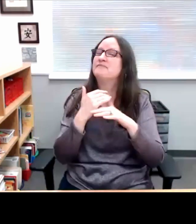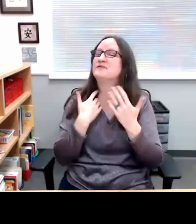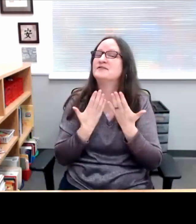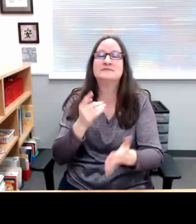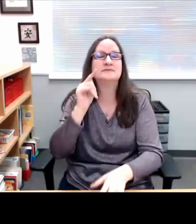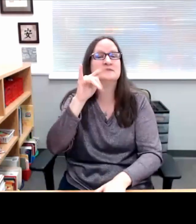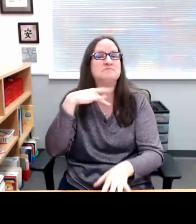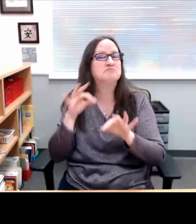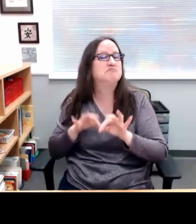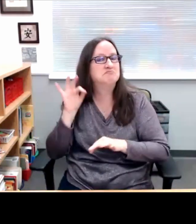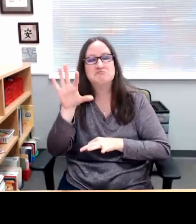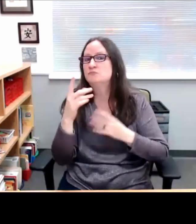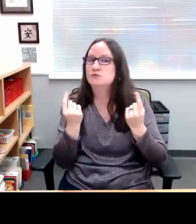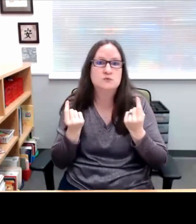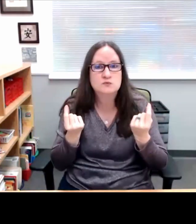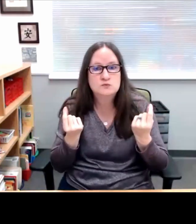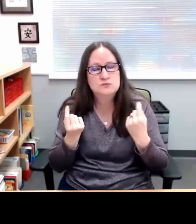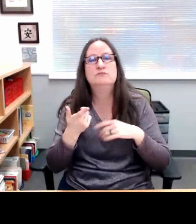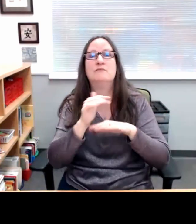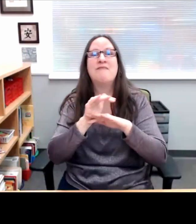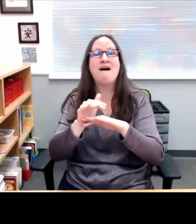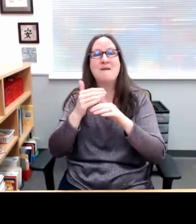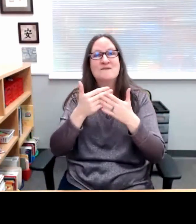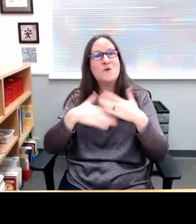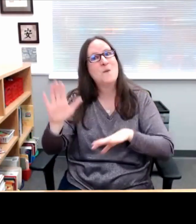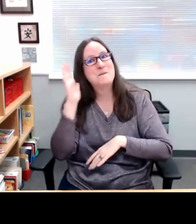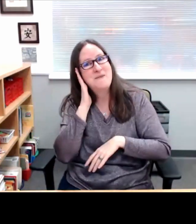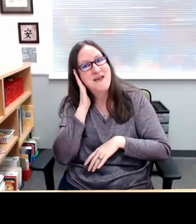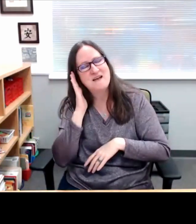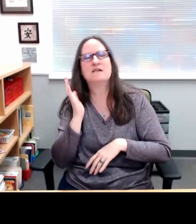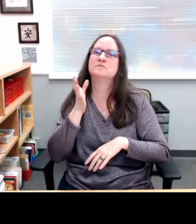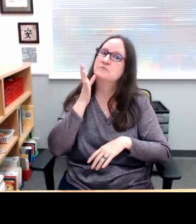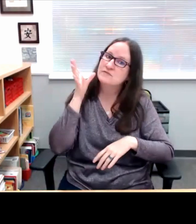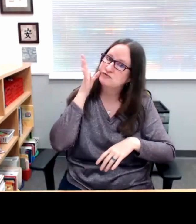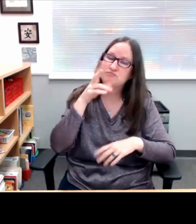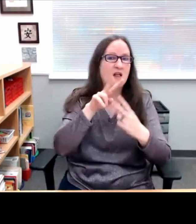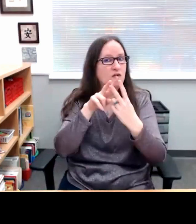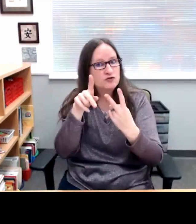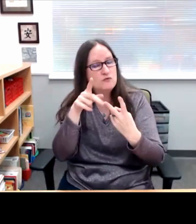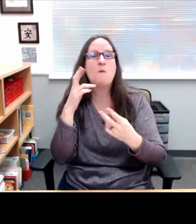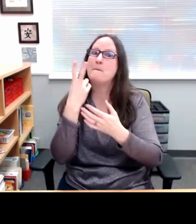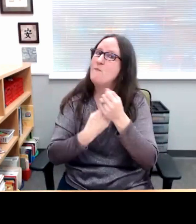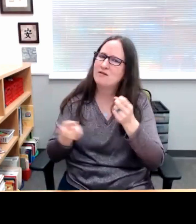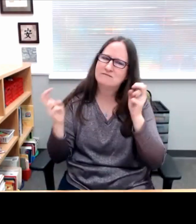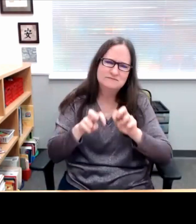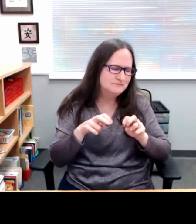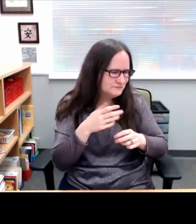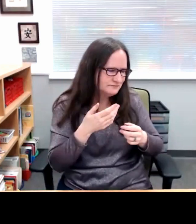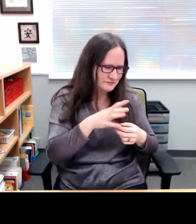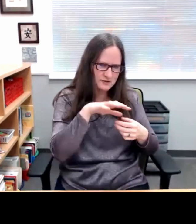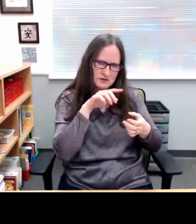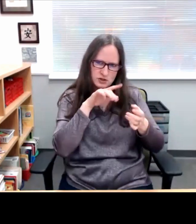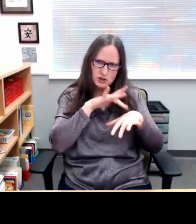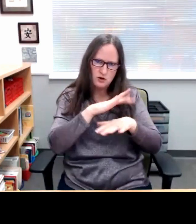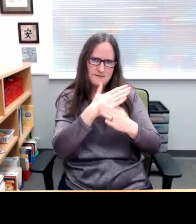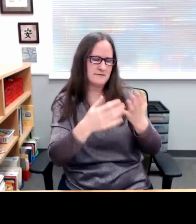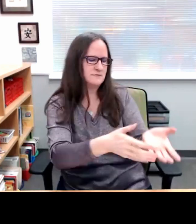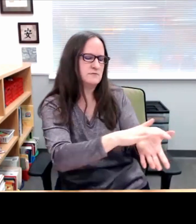And some tips that I would suggest at night before bedtime either one parent or both